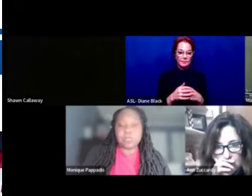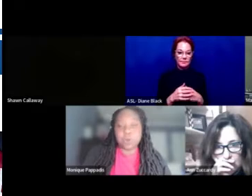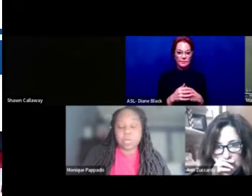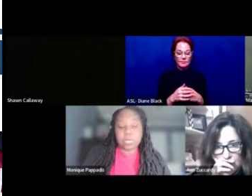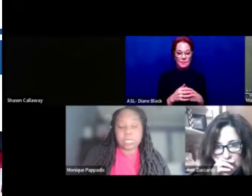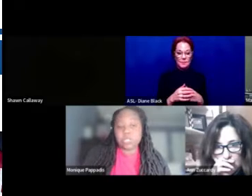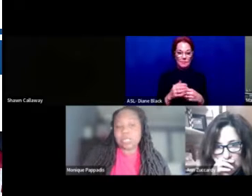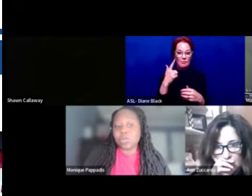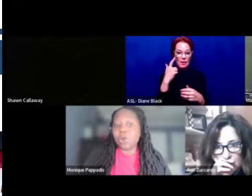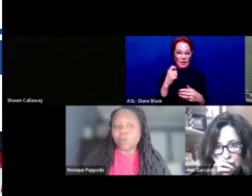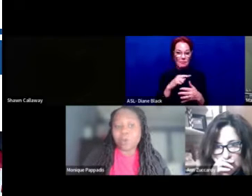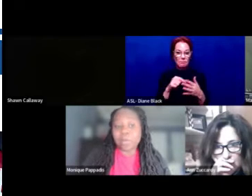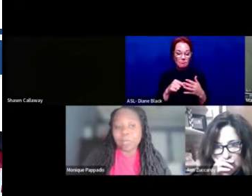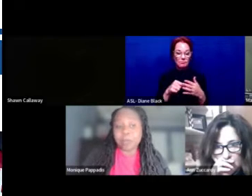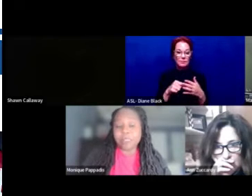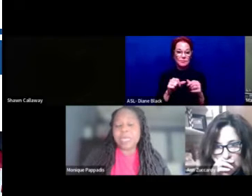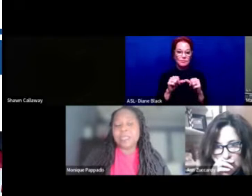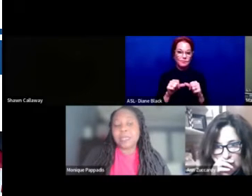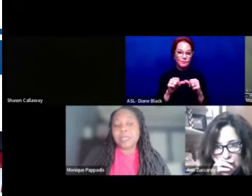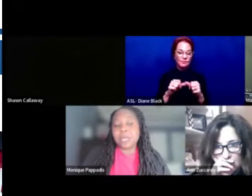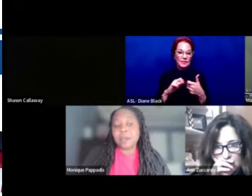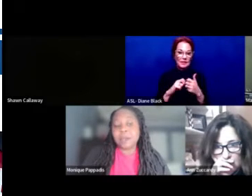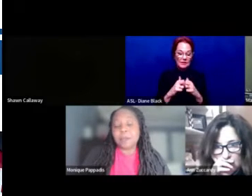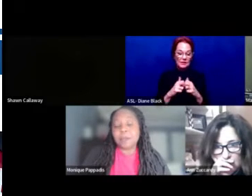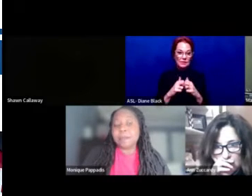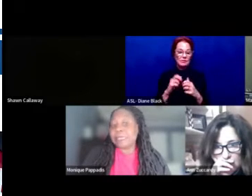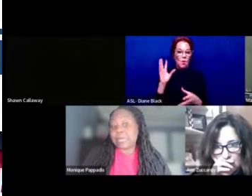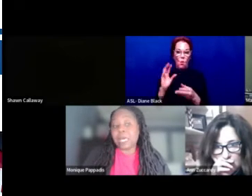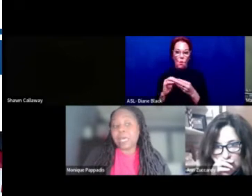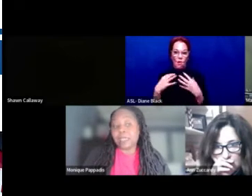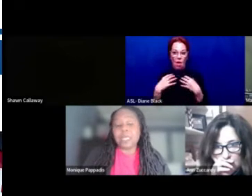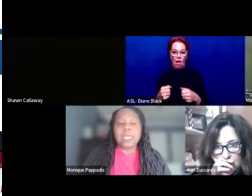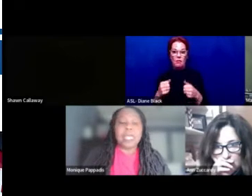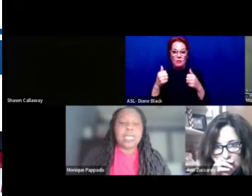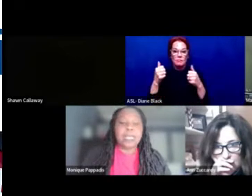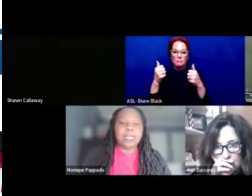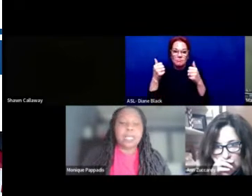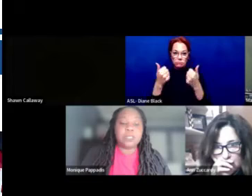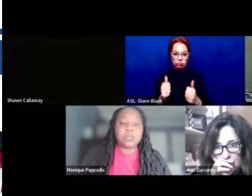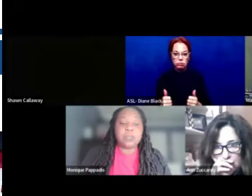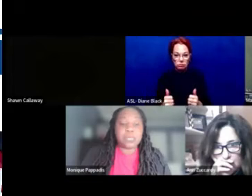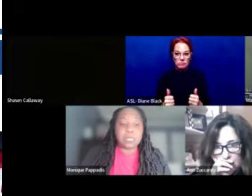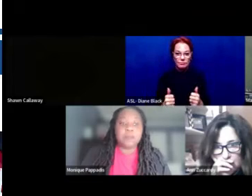these chronic conditions and overall health, that that may decline. And so there's a need